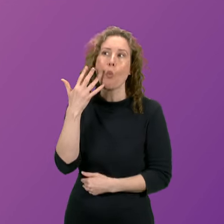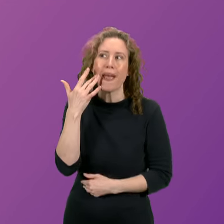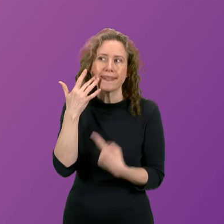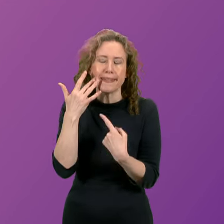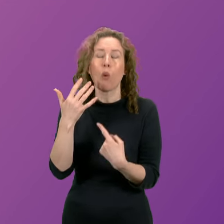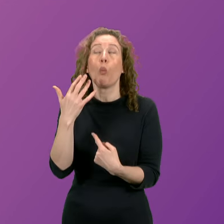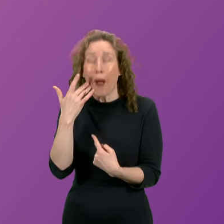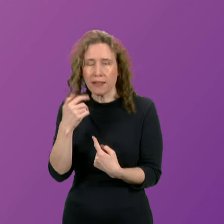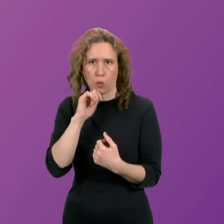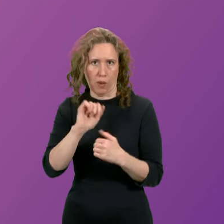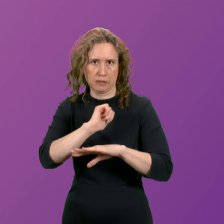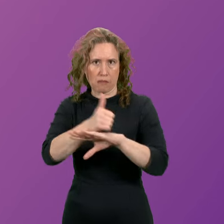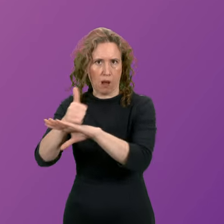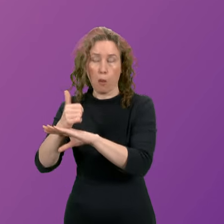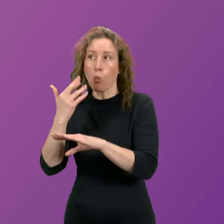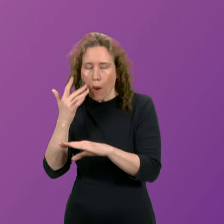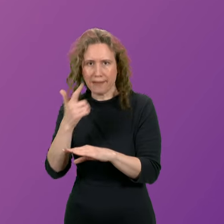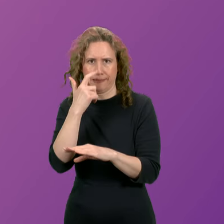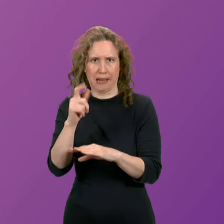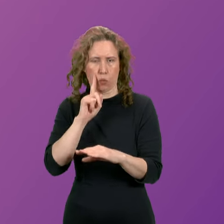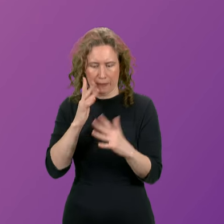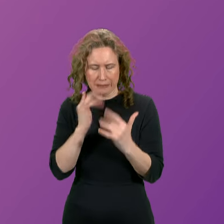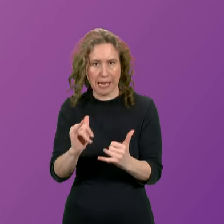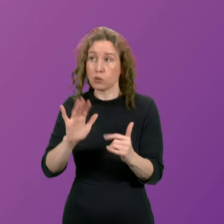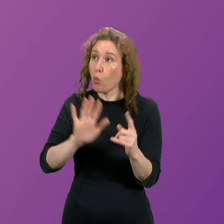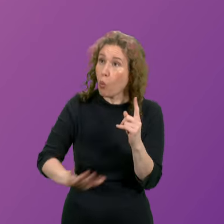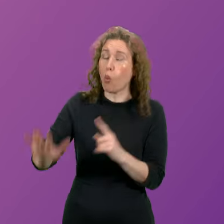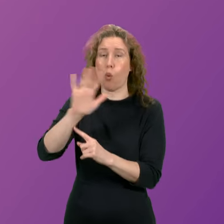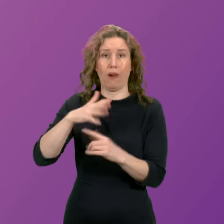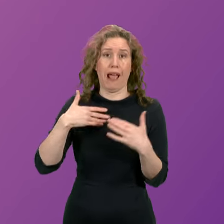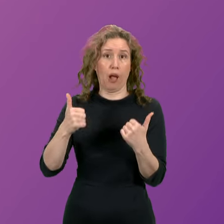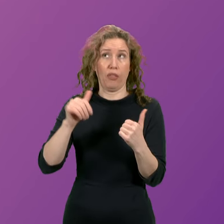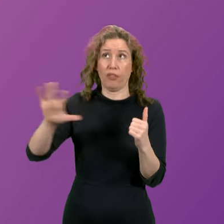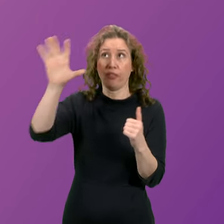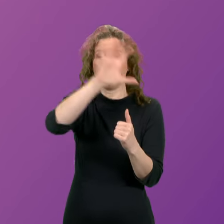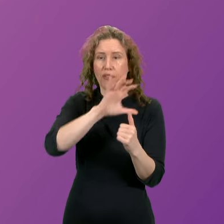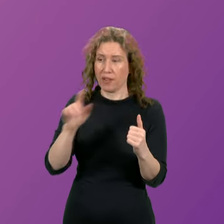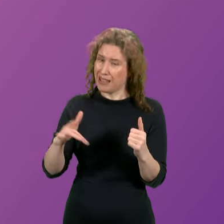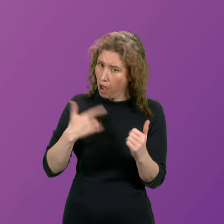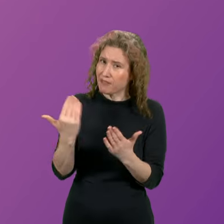the necessary resources will be made available to all health boards for those life-saving tests?